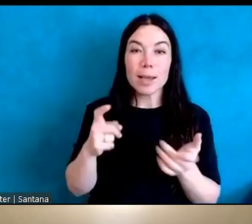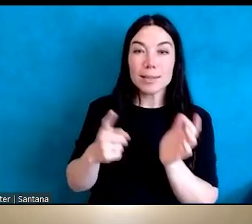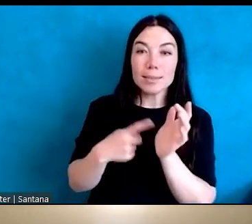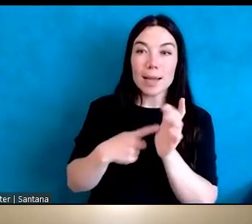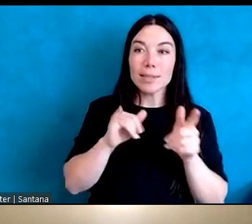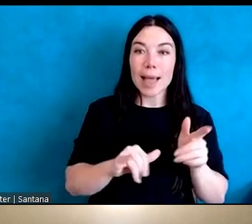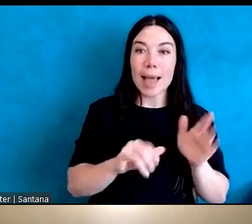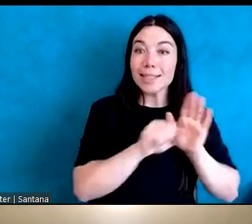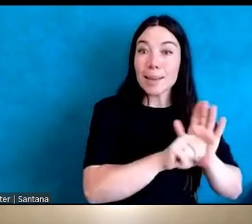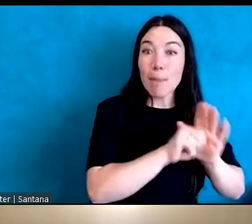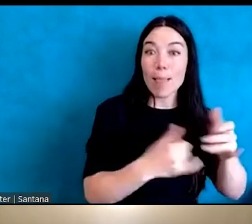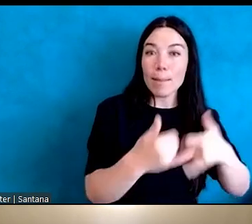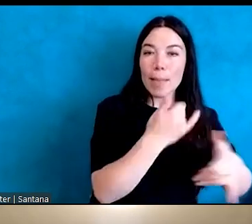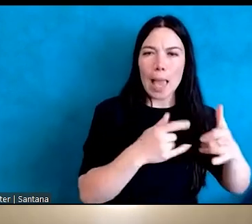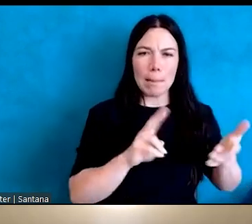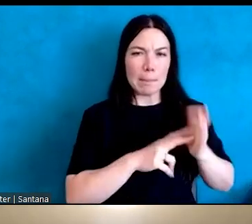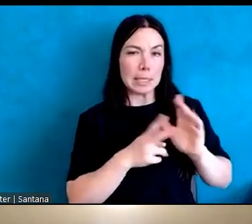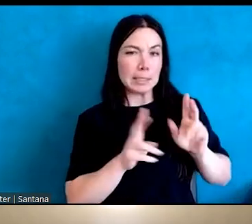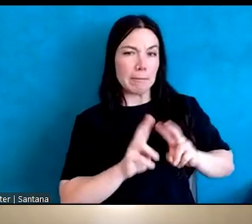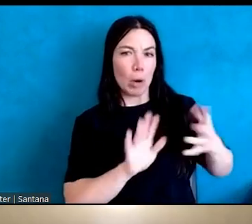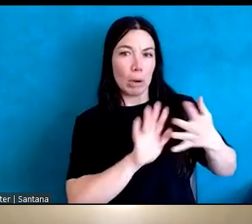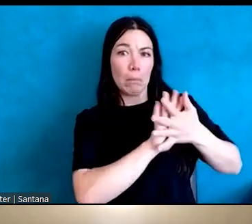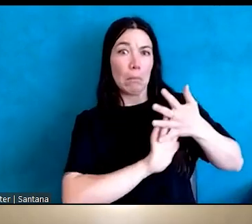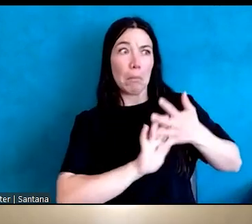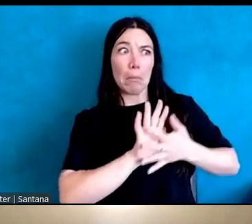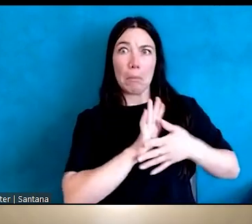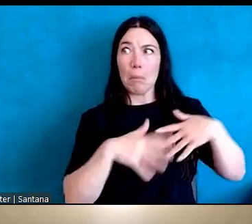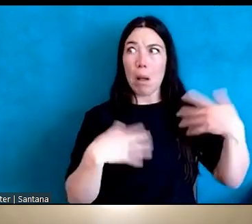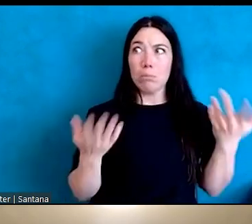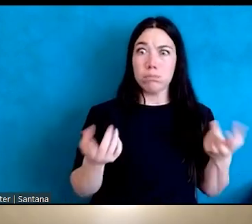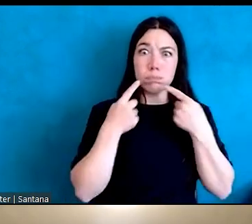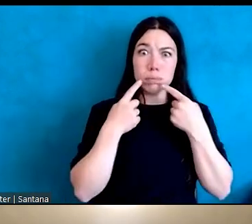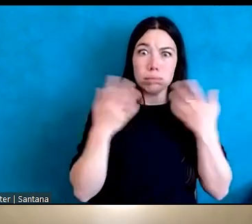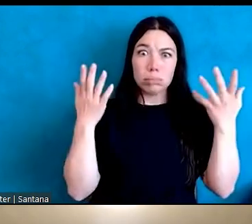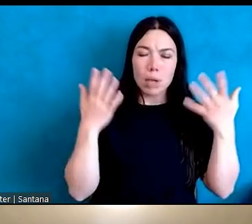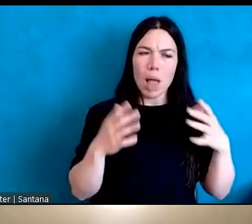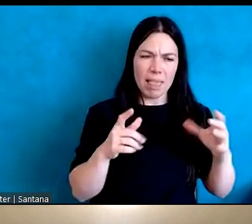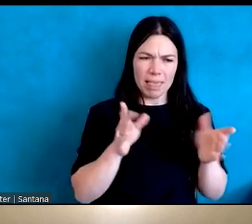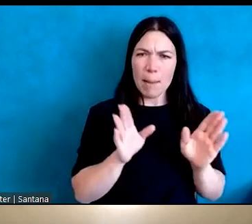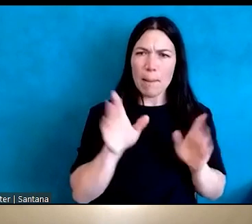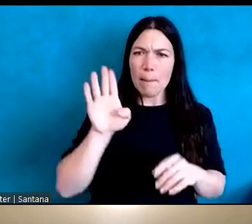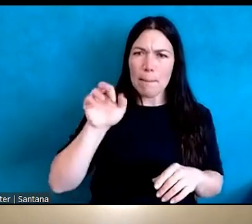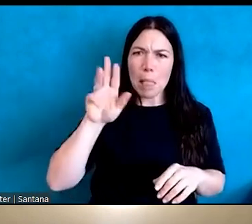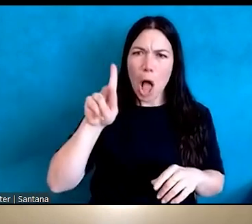So what is this block in this context? Okay, so we have to work out what the block is and then what we're going to do with this,